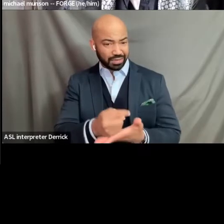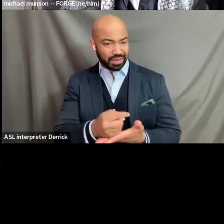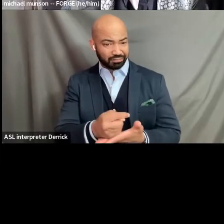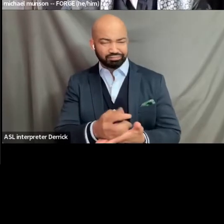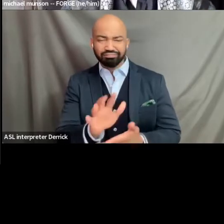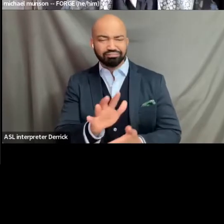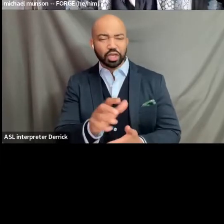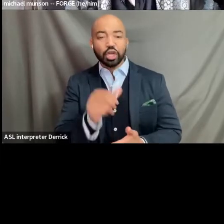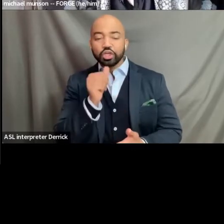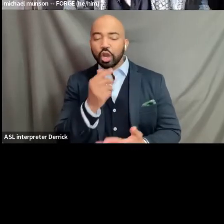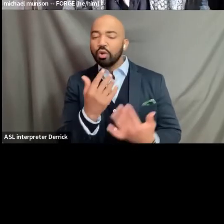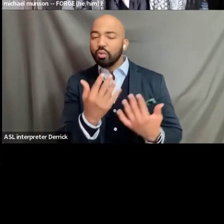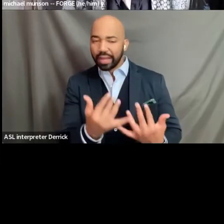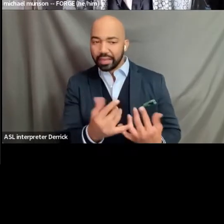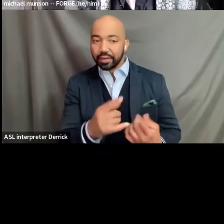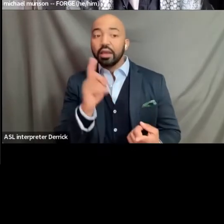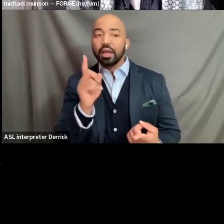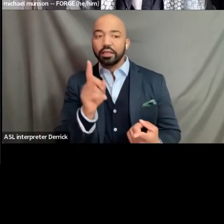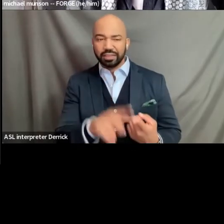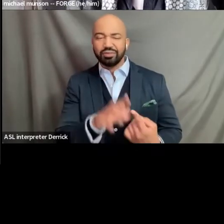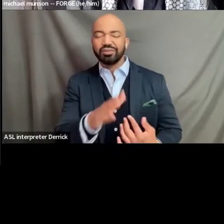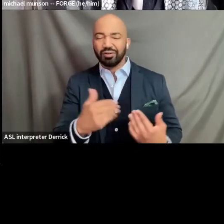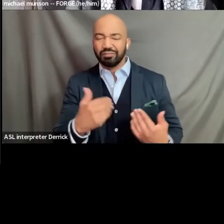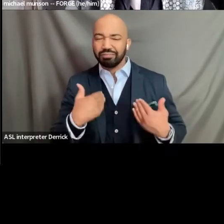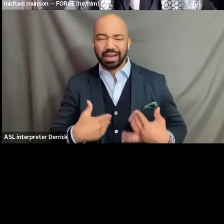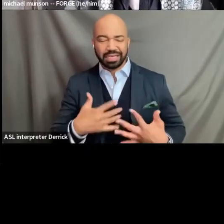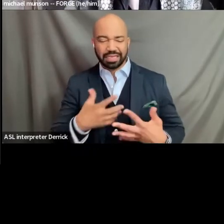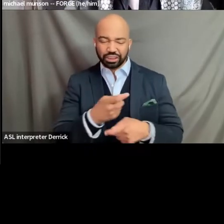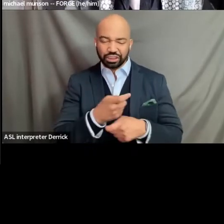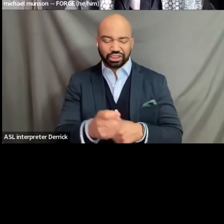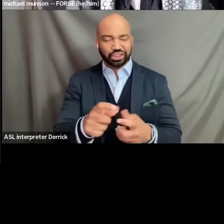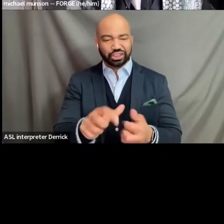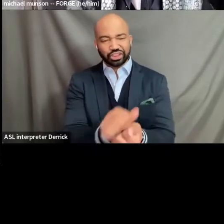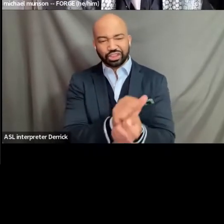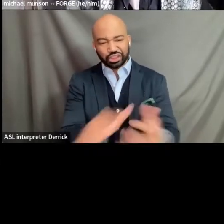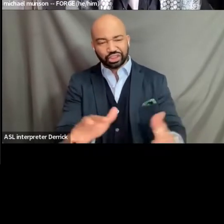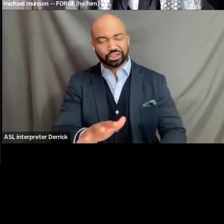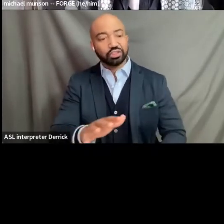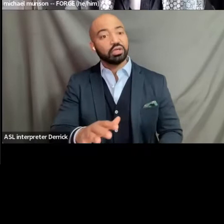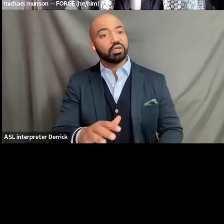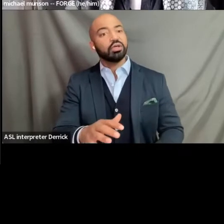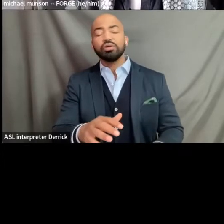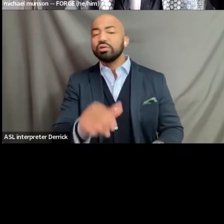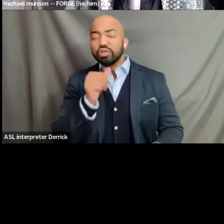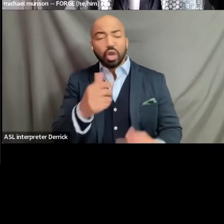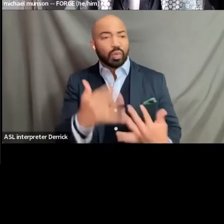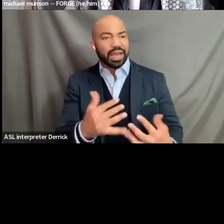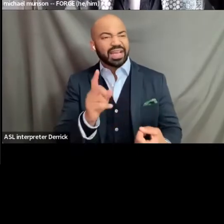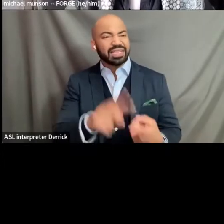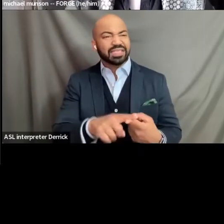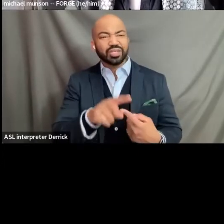until your body has disintegrated. Don't wait until your immune system is so fragile